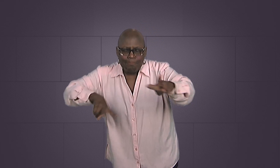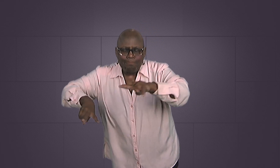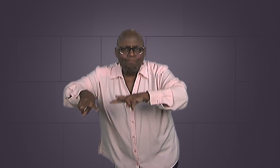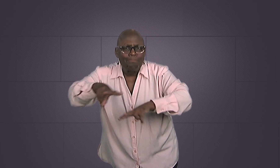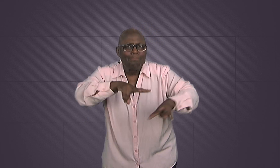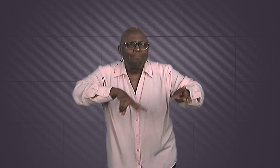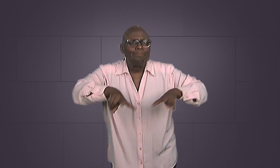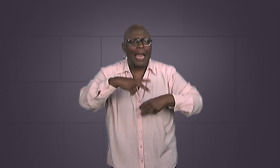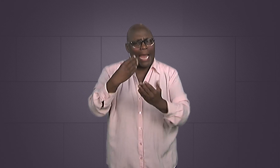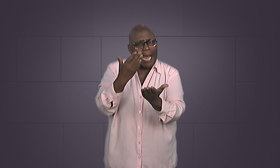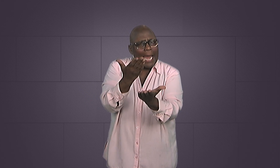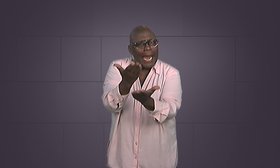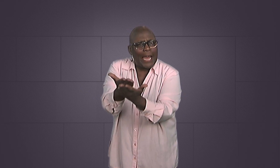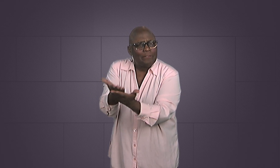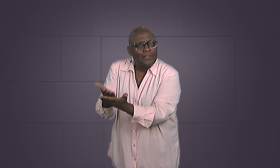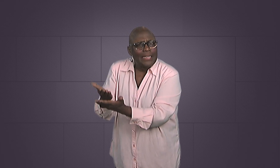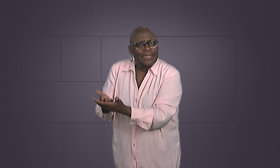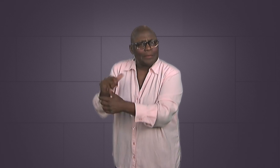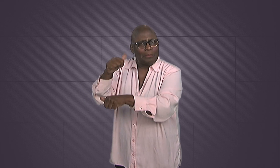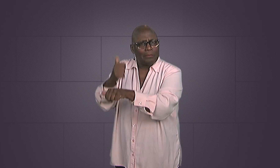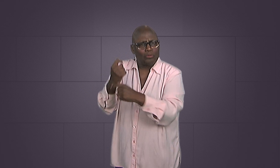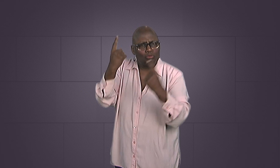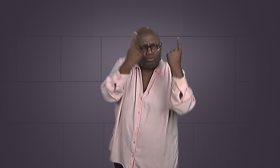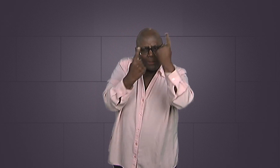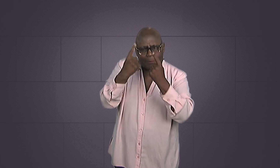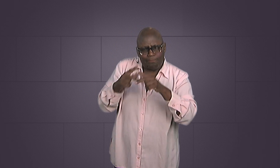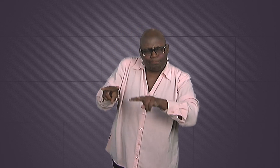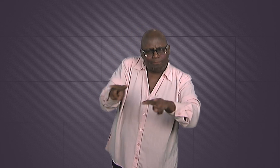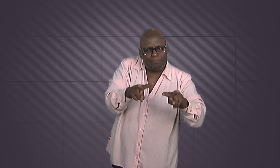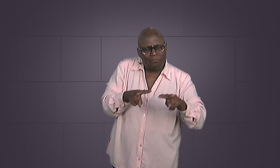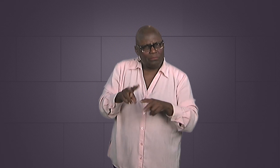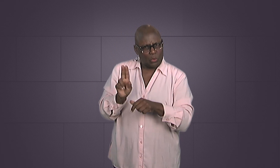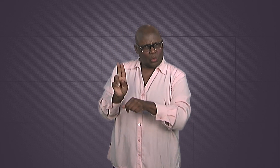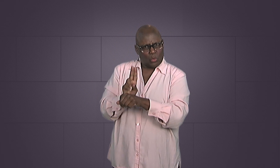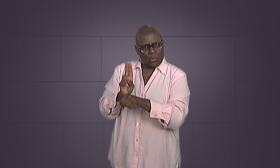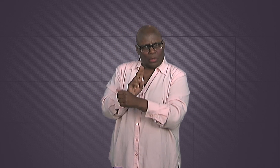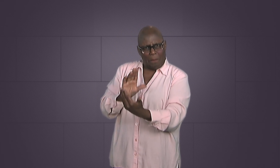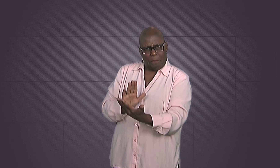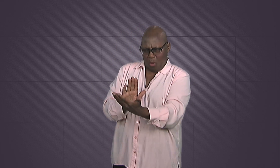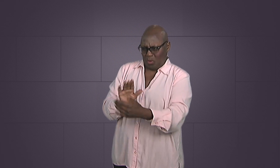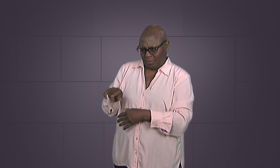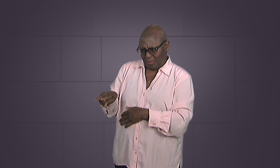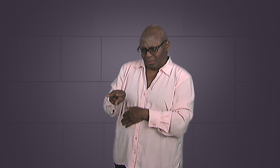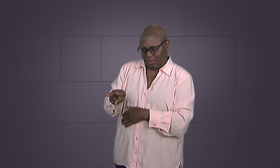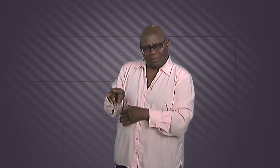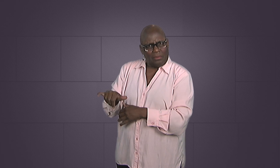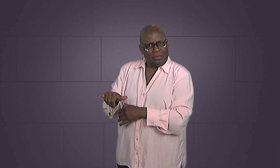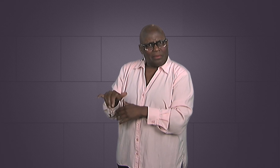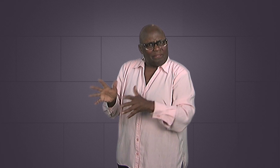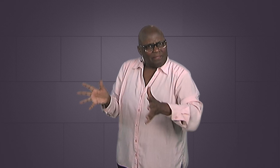at evidence-based reasoning for using an approach that facilitates language development